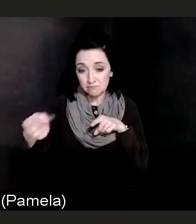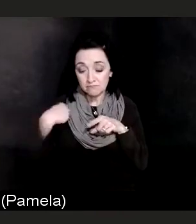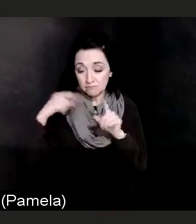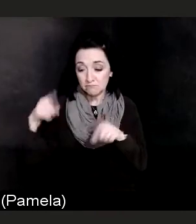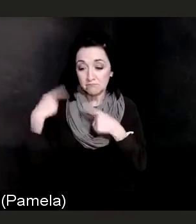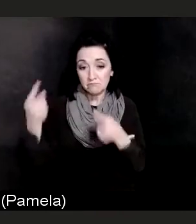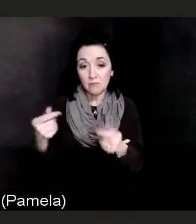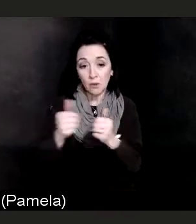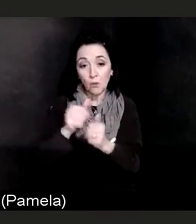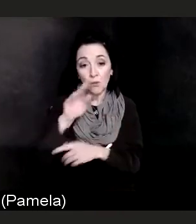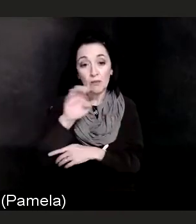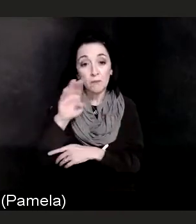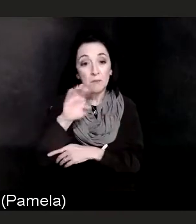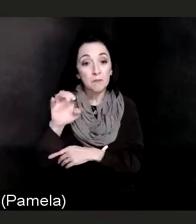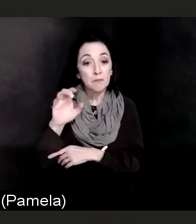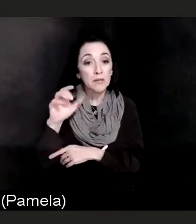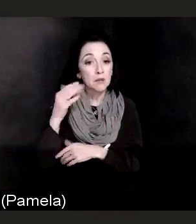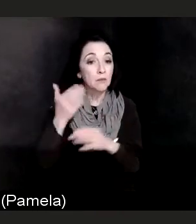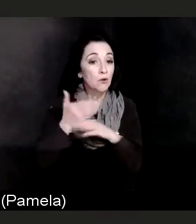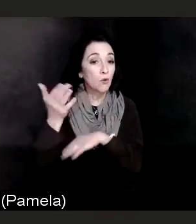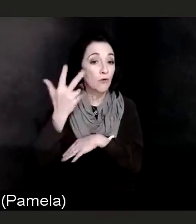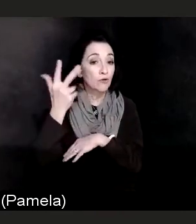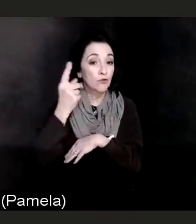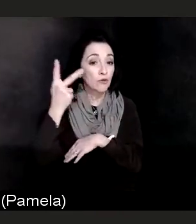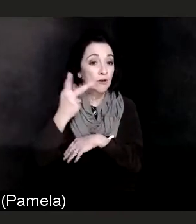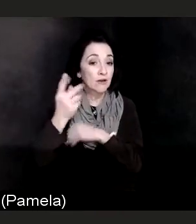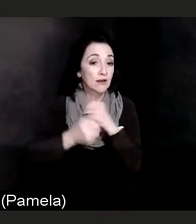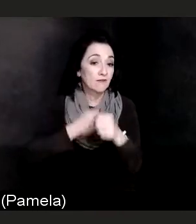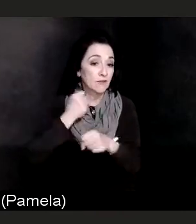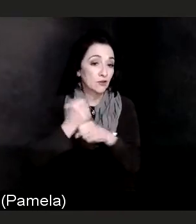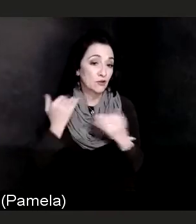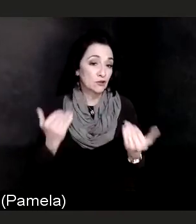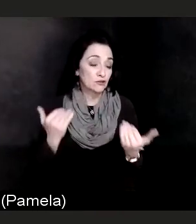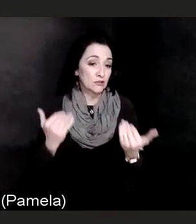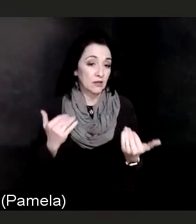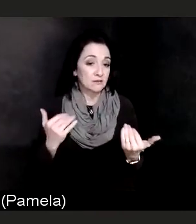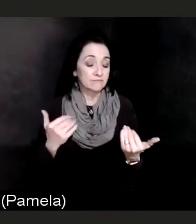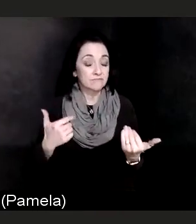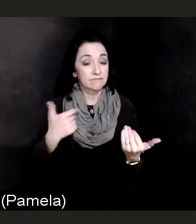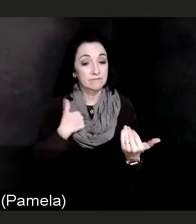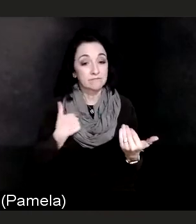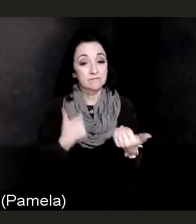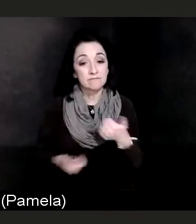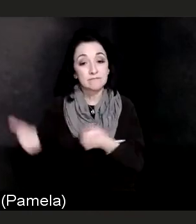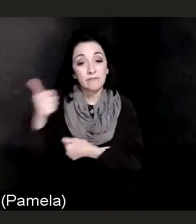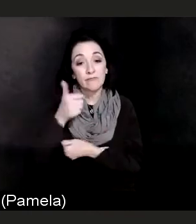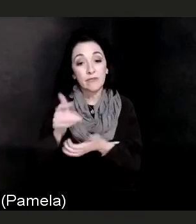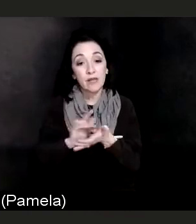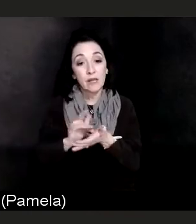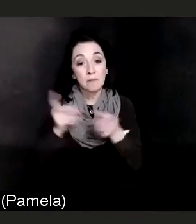three and a half years now. I've been operating as a COVID-19 medical director for the past year.